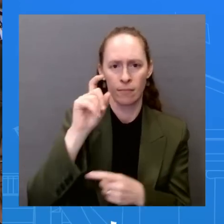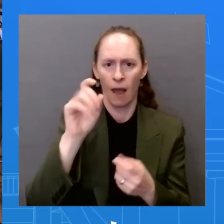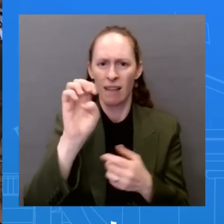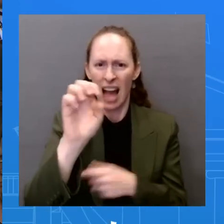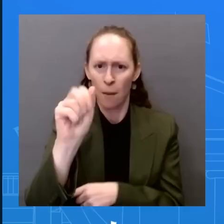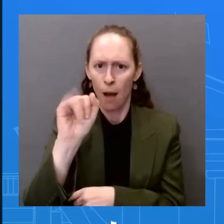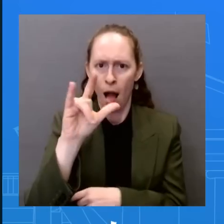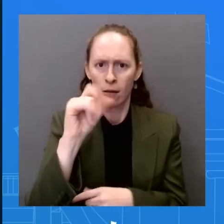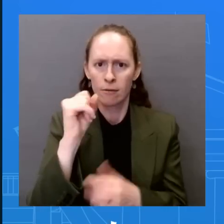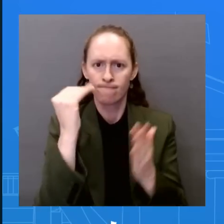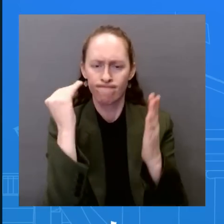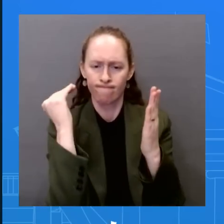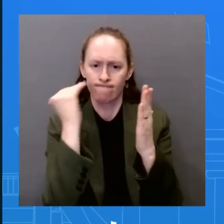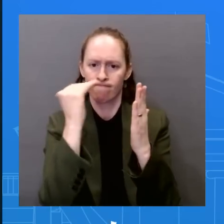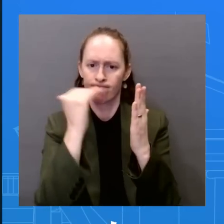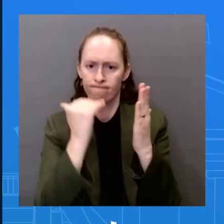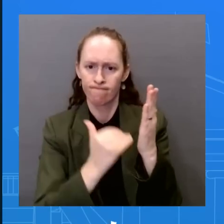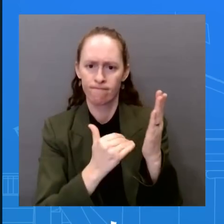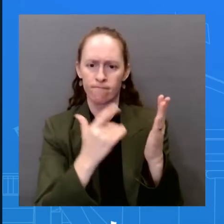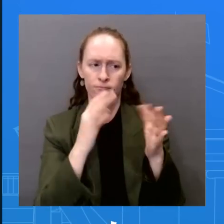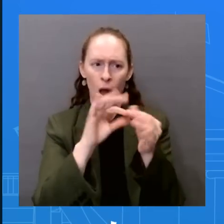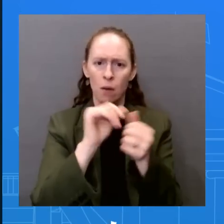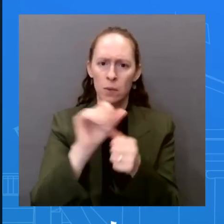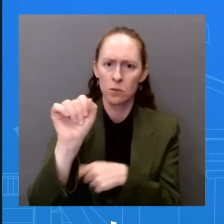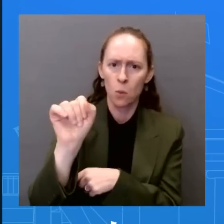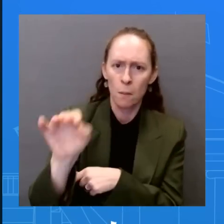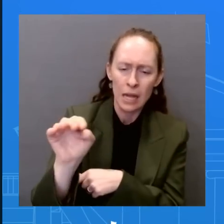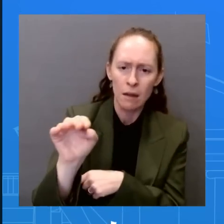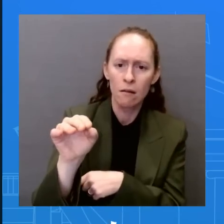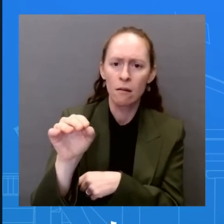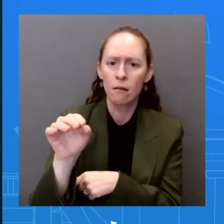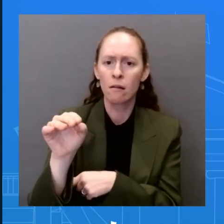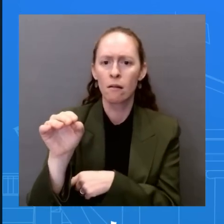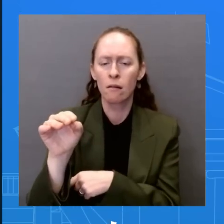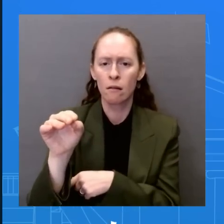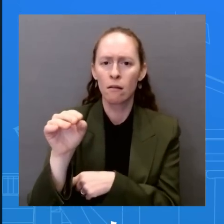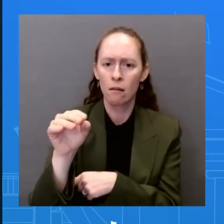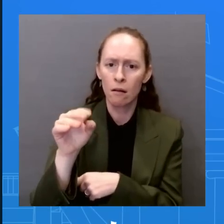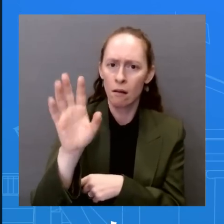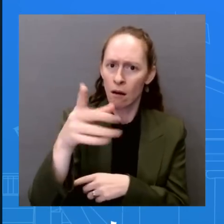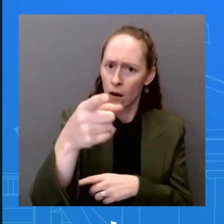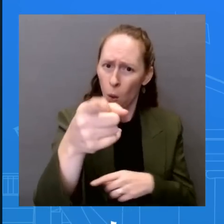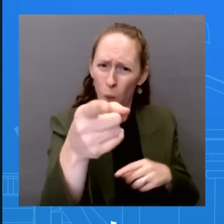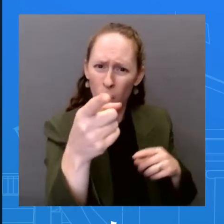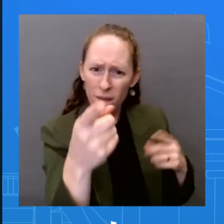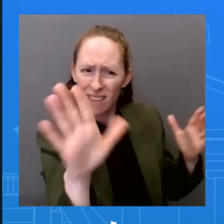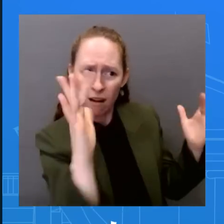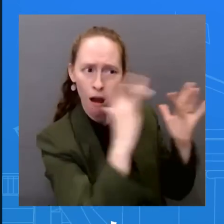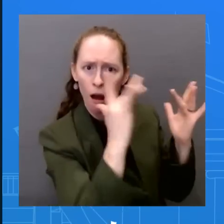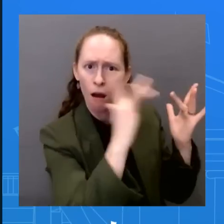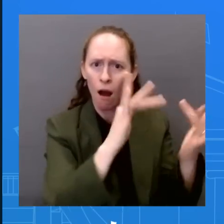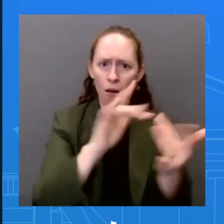Ms. Jean-Pierre: So, I can't comment. You asked me this question last week. I can't comment on any specifically ongoing litigation.